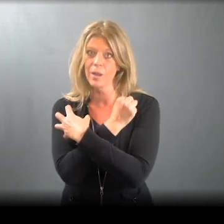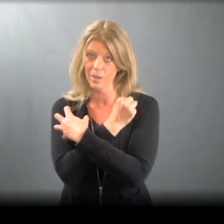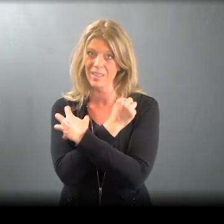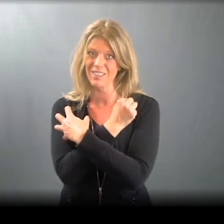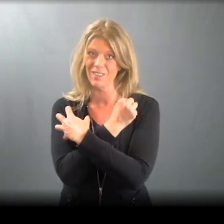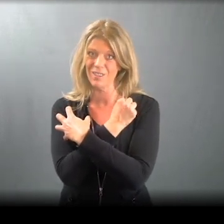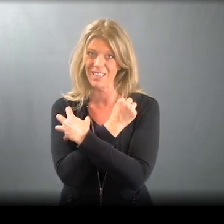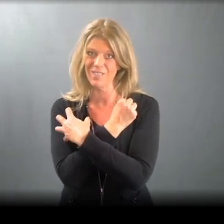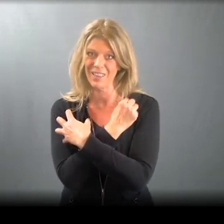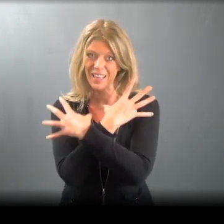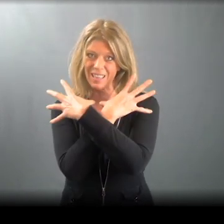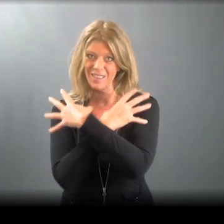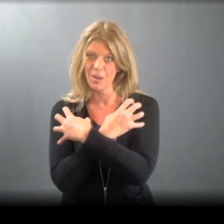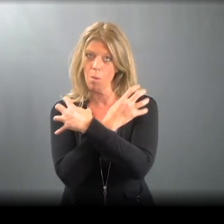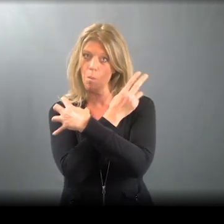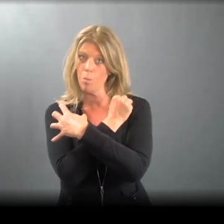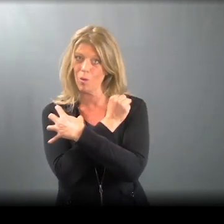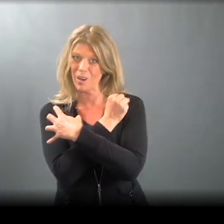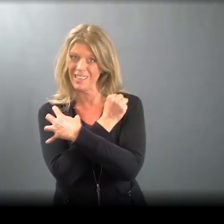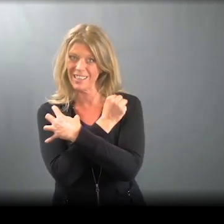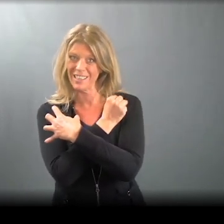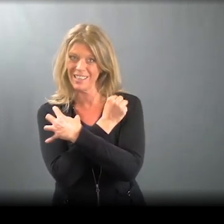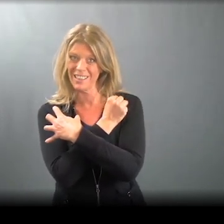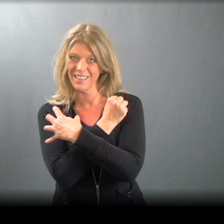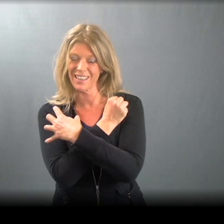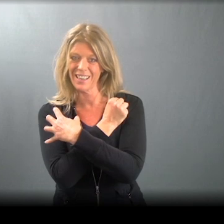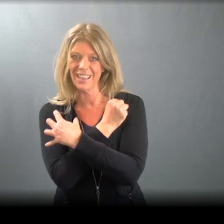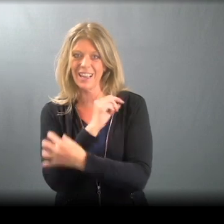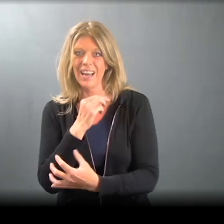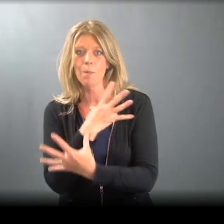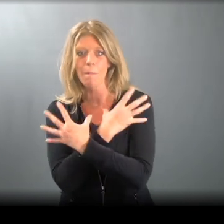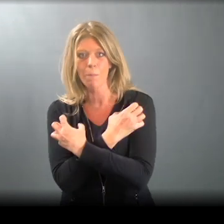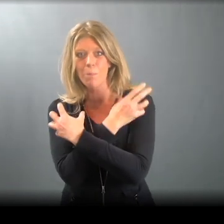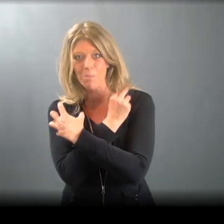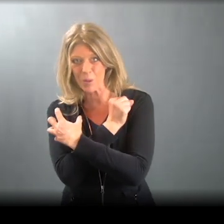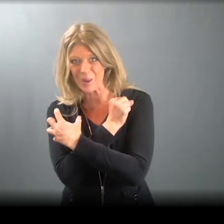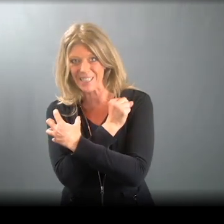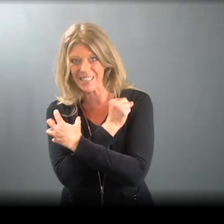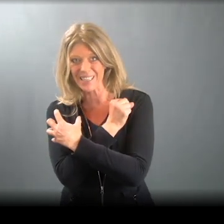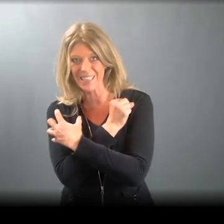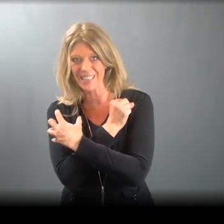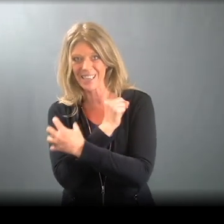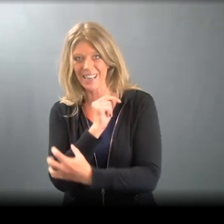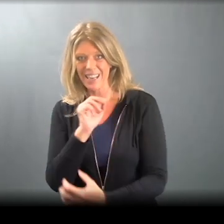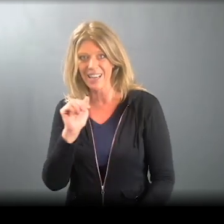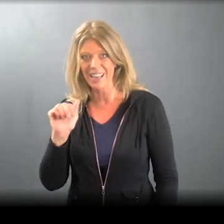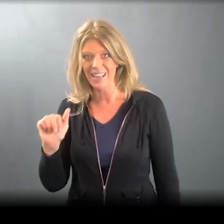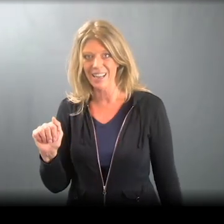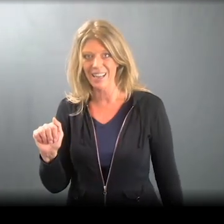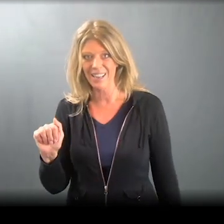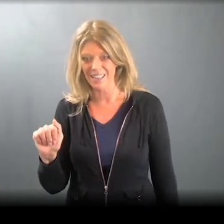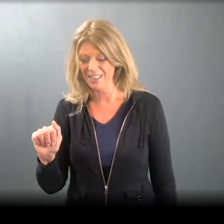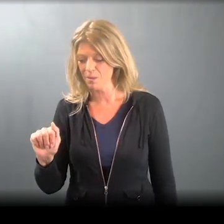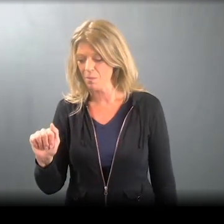and the derivative is BORN. BORN A